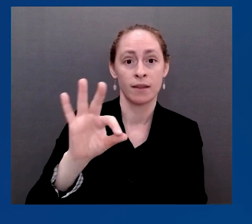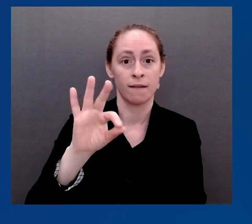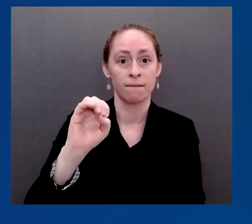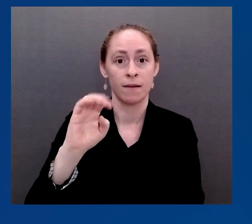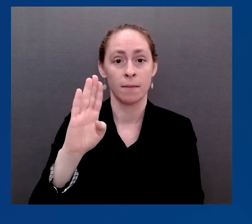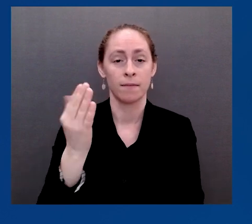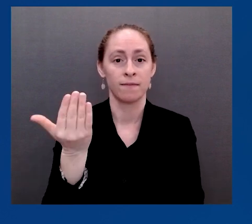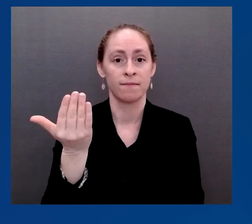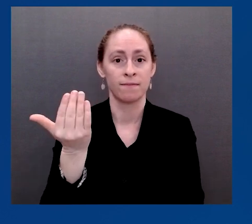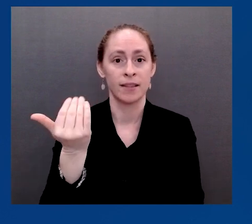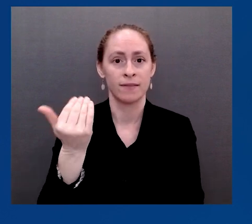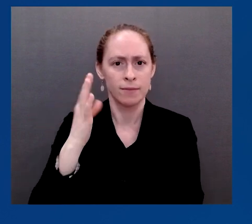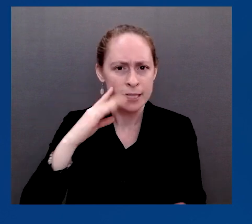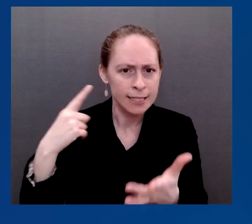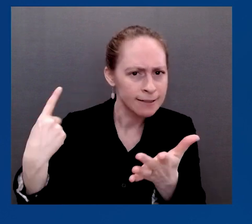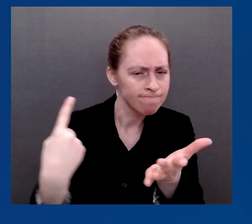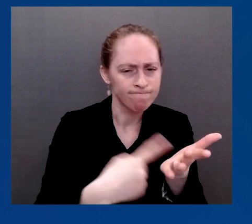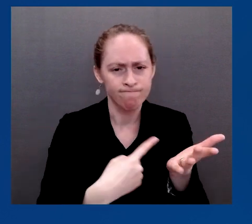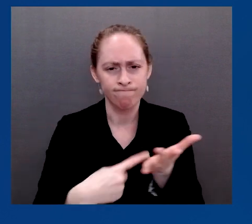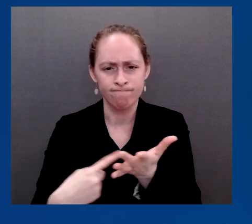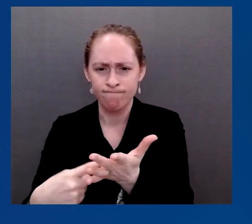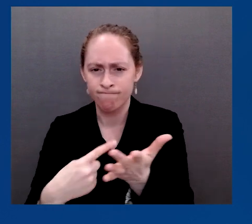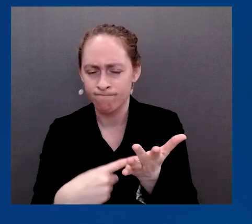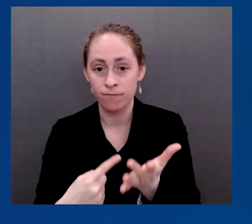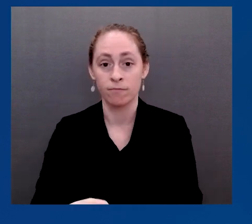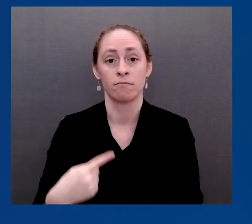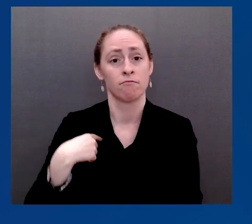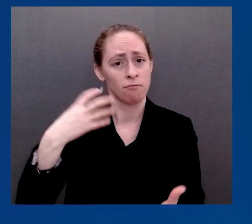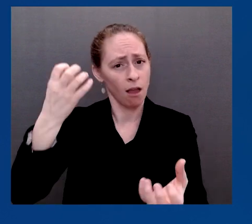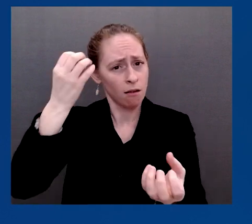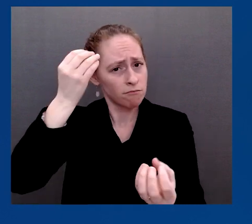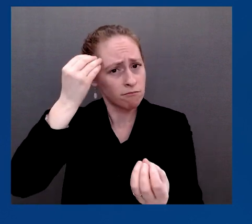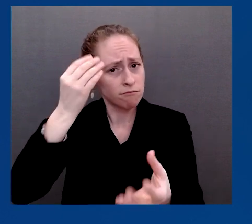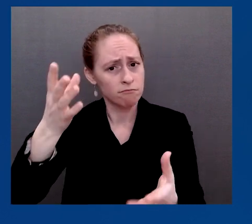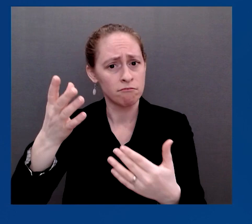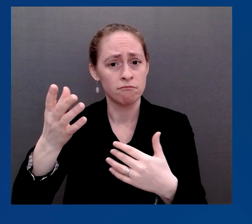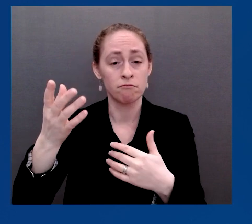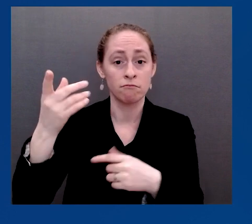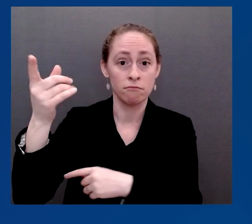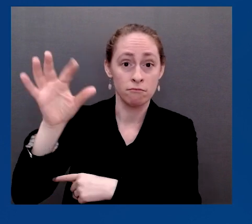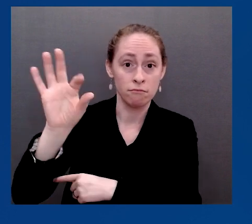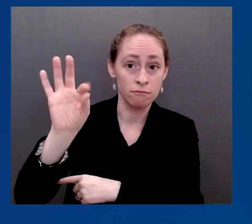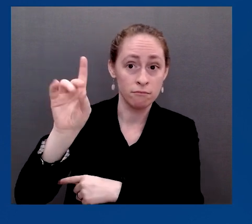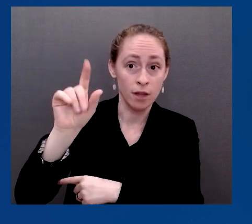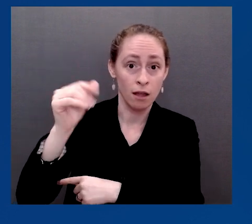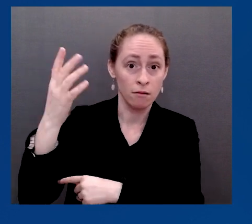as is historically always the case with them, will really be based on the scientific data